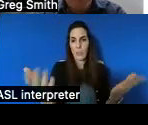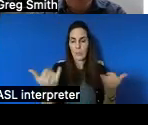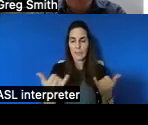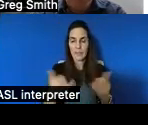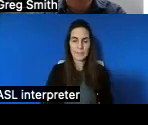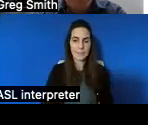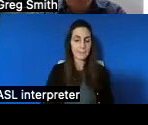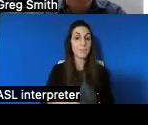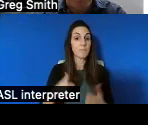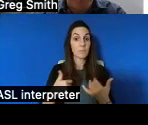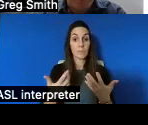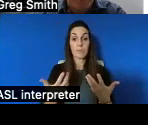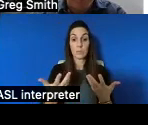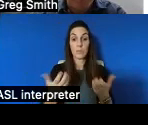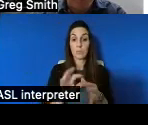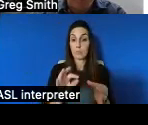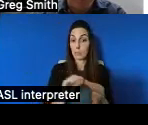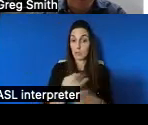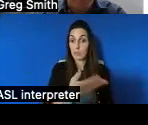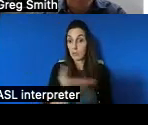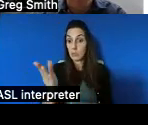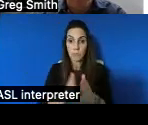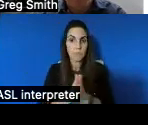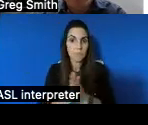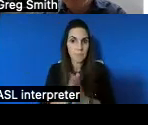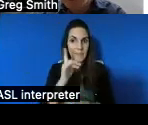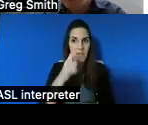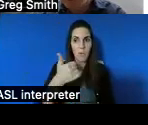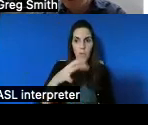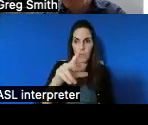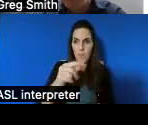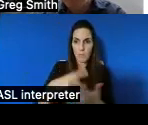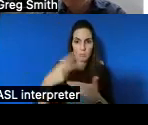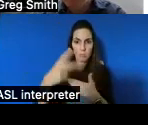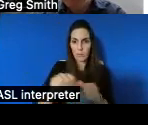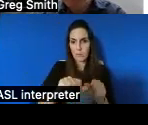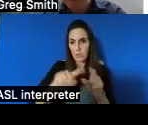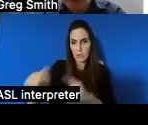want to mention that if anybody is interested in our grants program you can go to our website